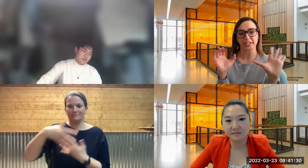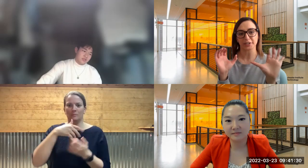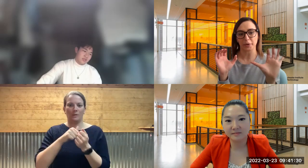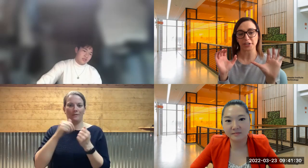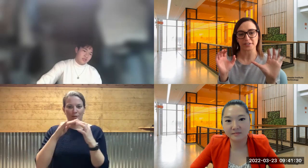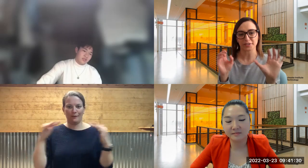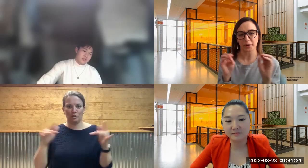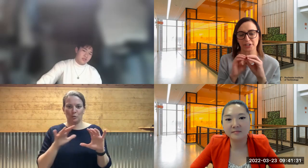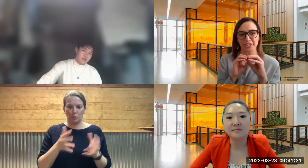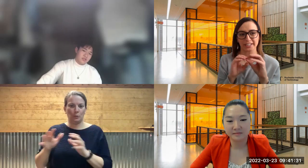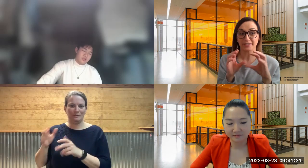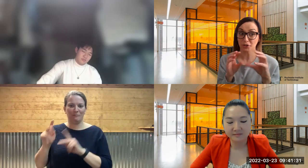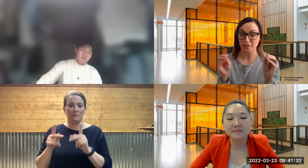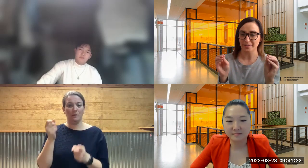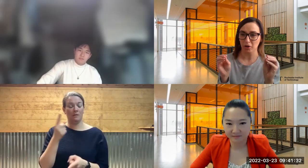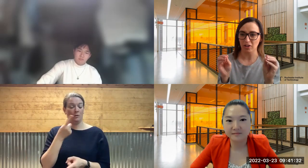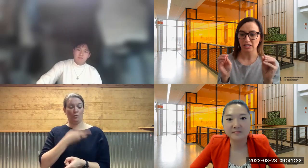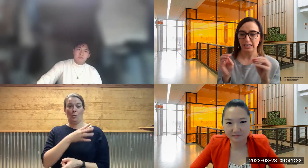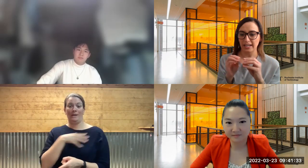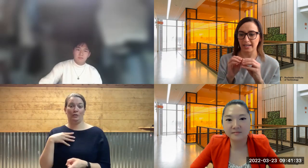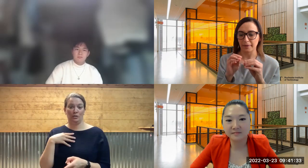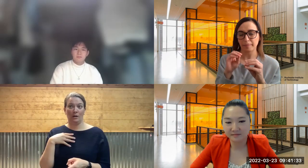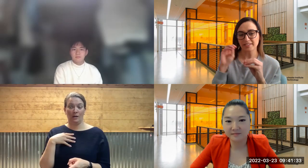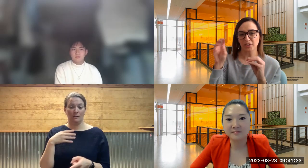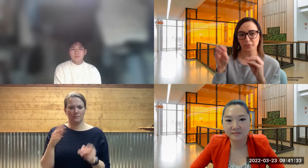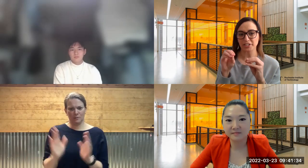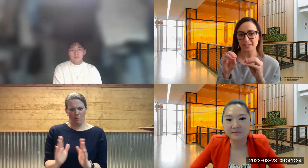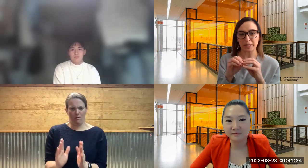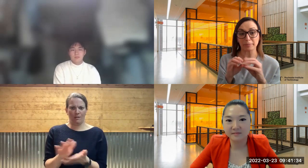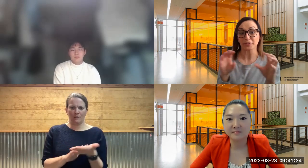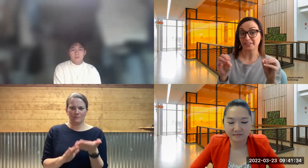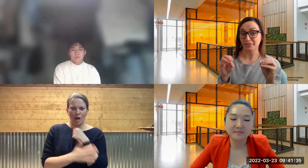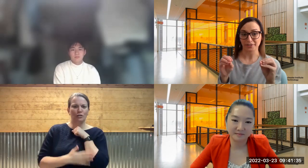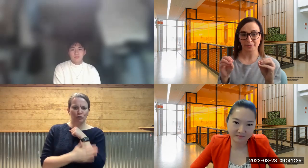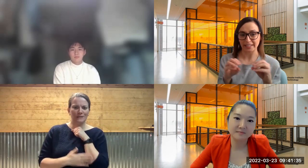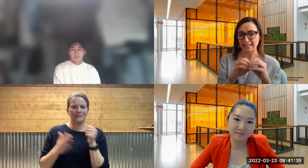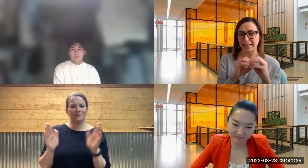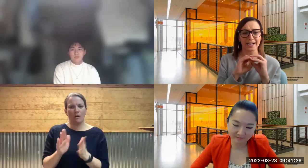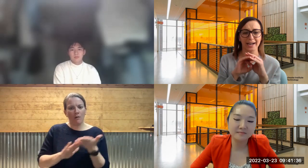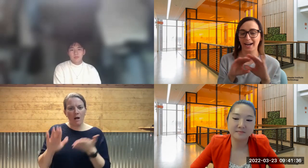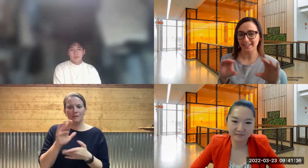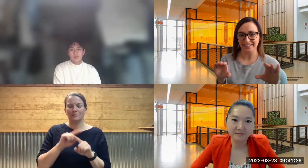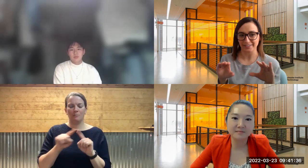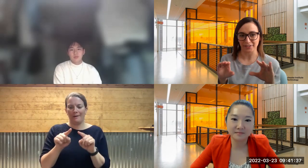Croatia, even though we're small based on regions people differ right like highly differ.